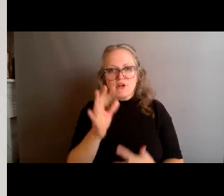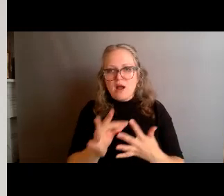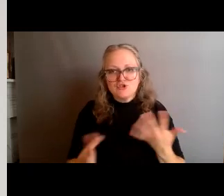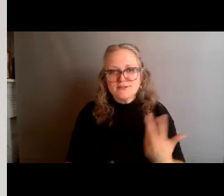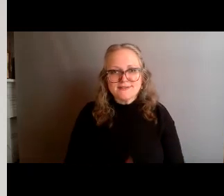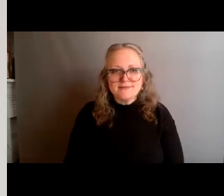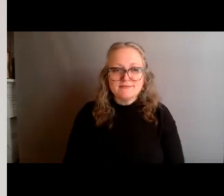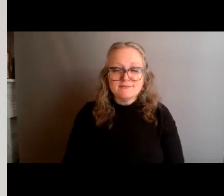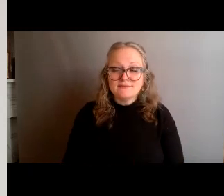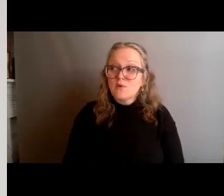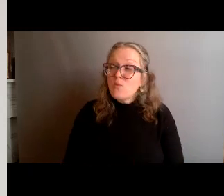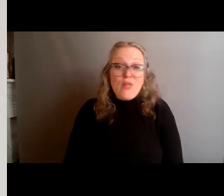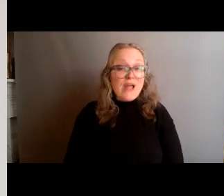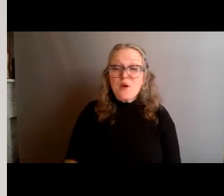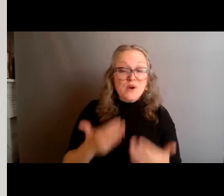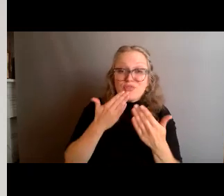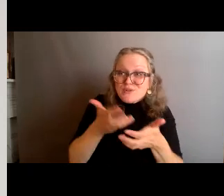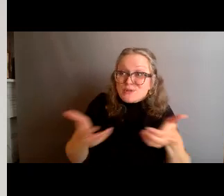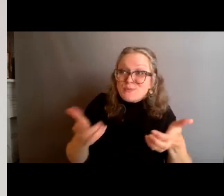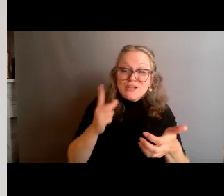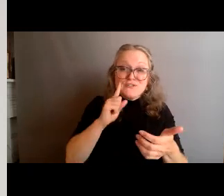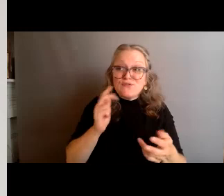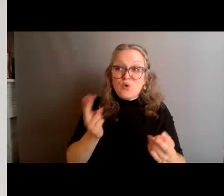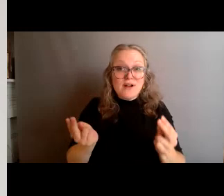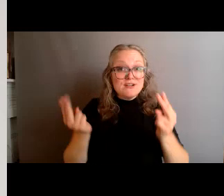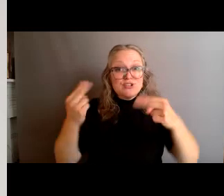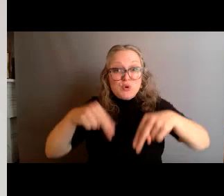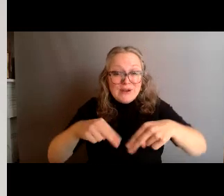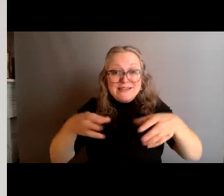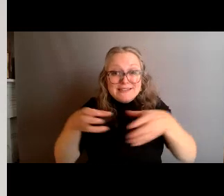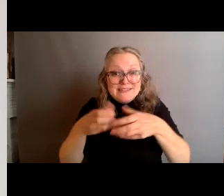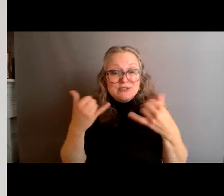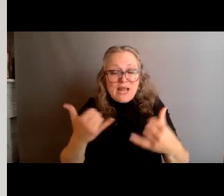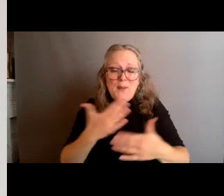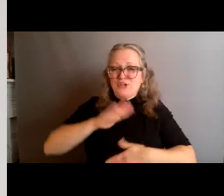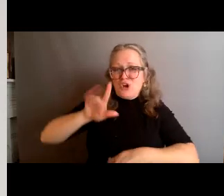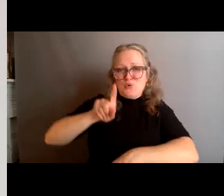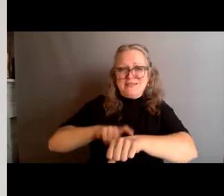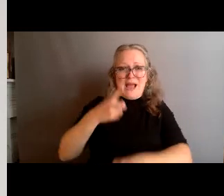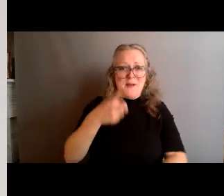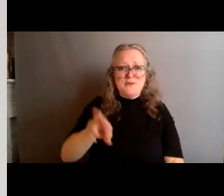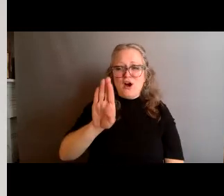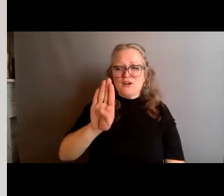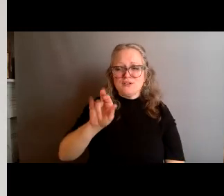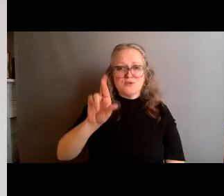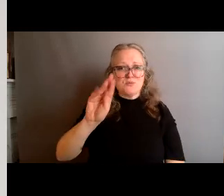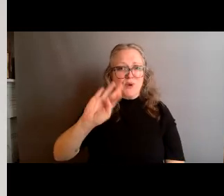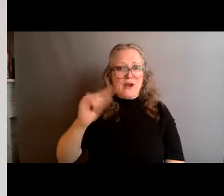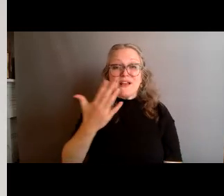Well, thank you so much for joining us and I really appreciate your time. Doctor Browning. Yeah, thank you. It's been fun. Thank you all counselors and staff.